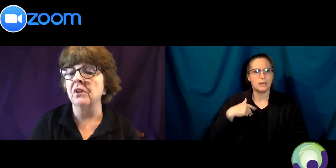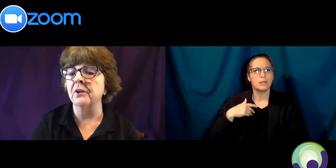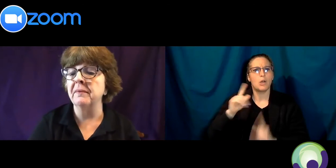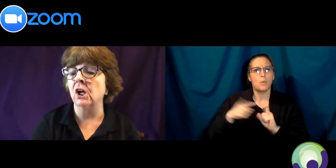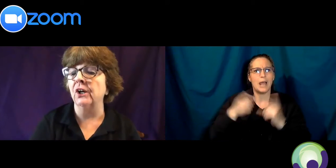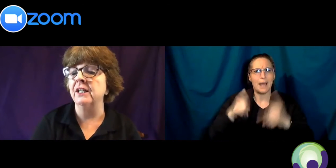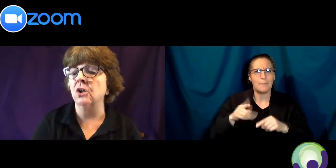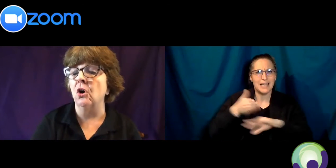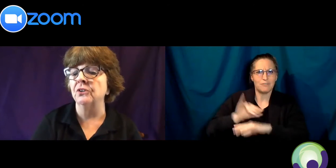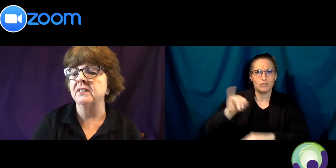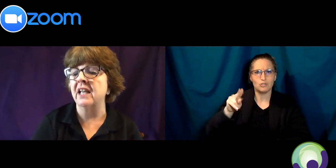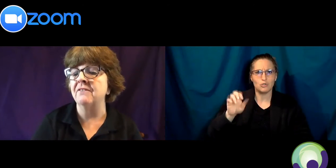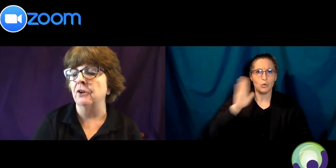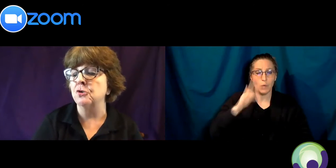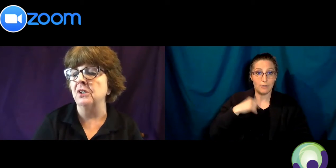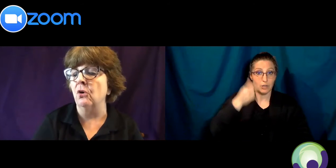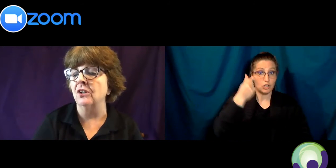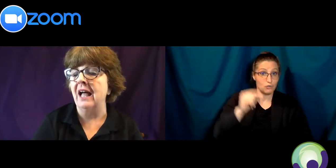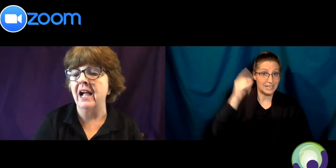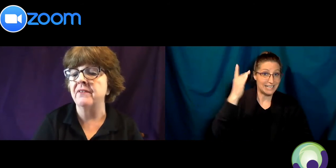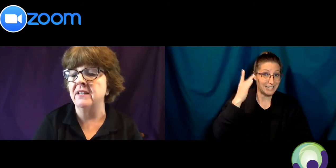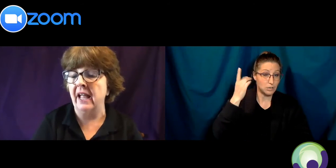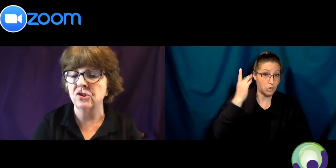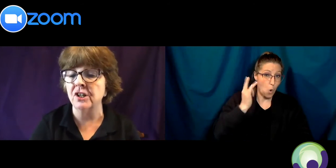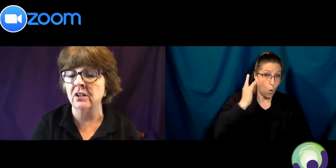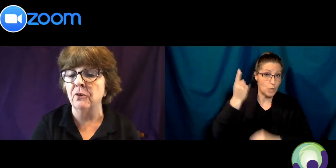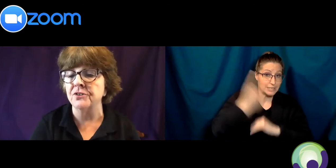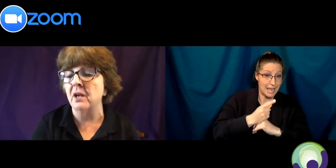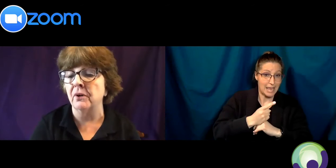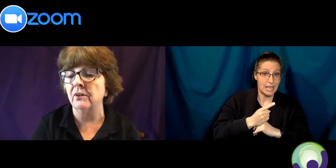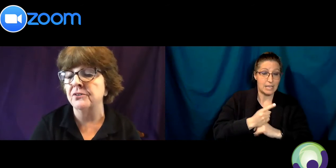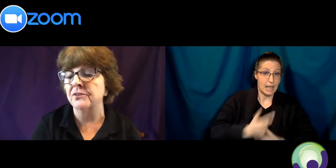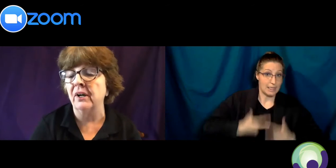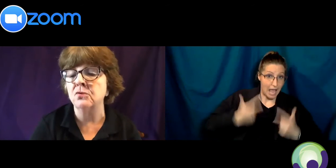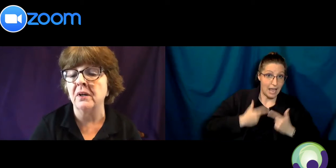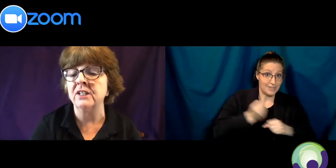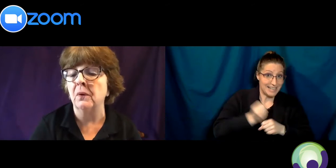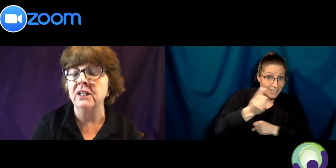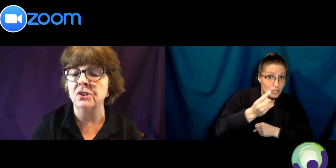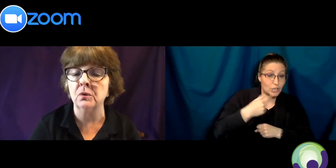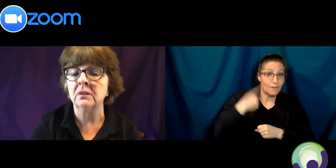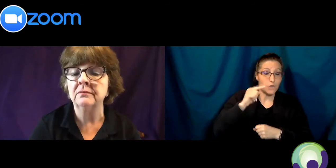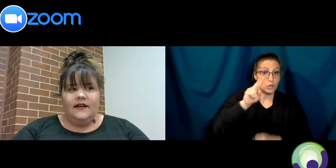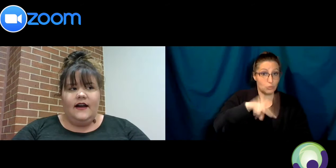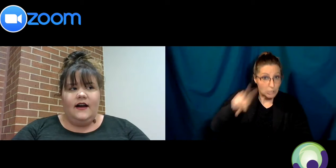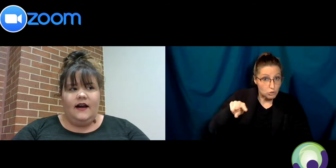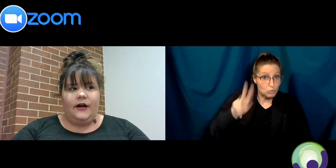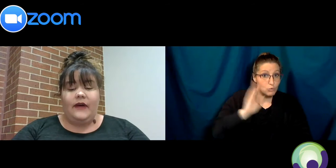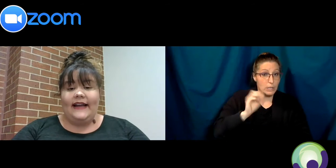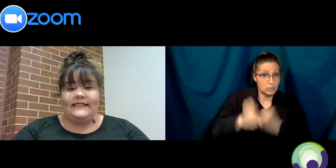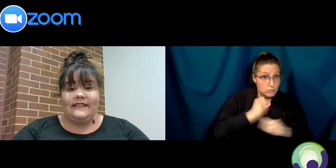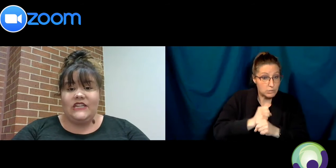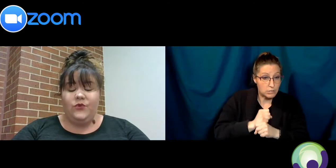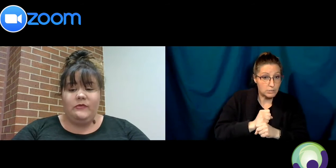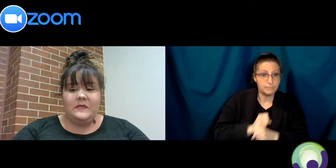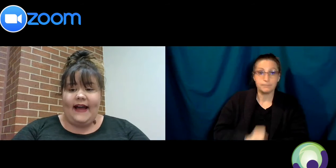be a Green and Gold Day virtual or live next year for summer or spring 2022?